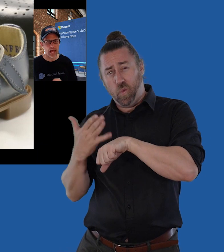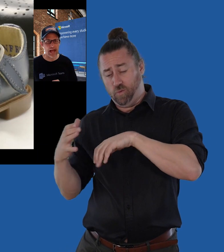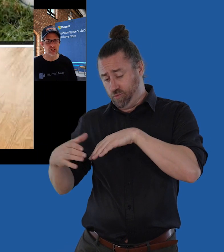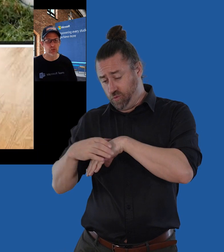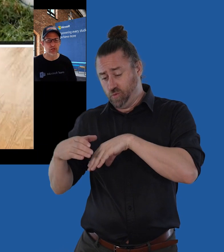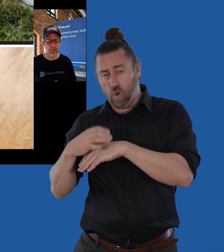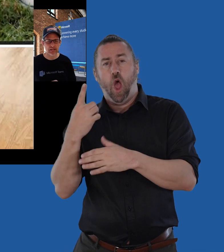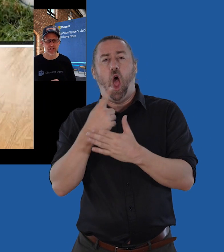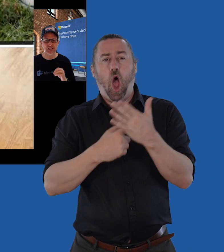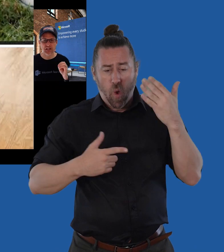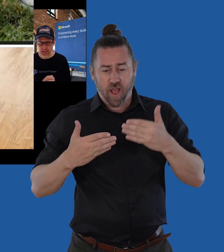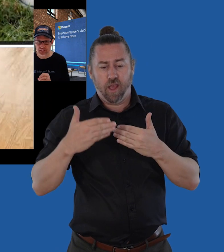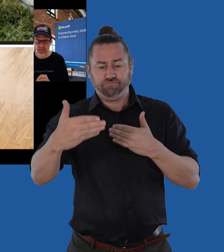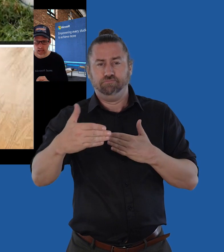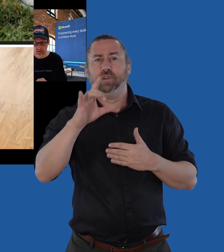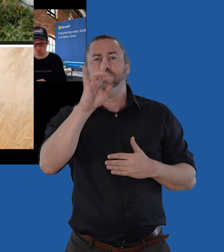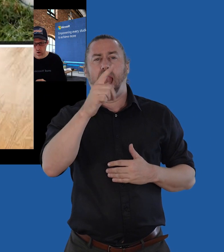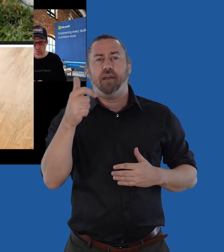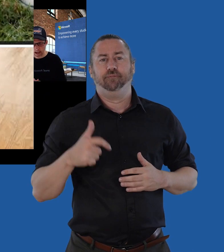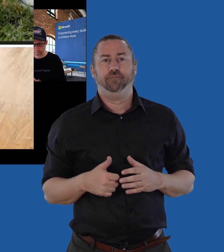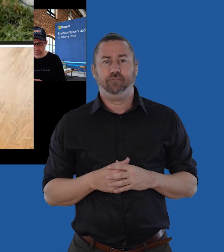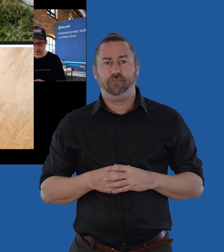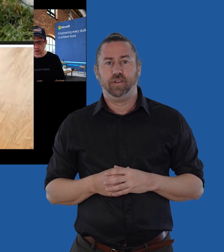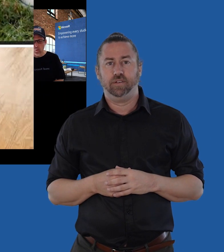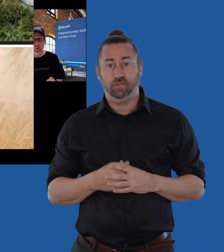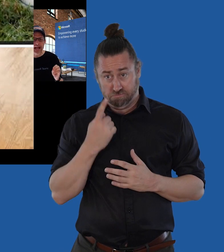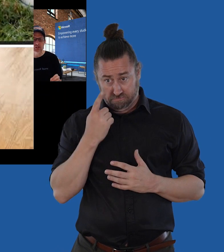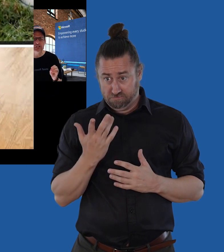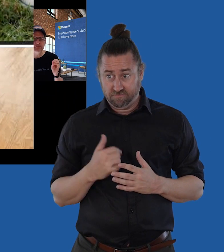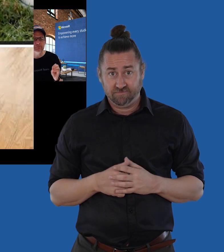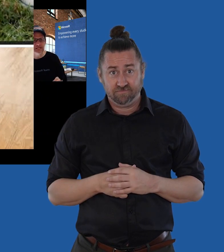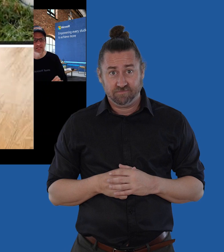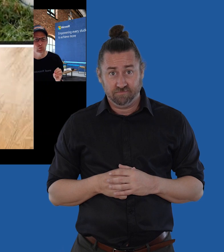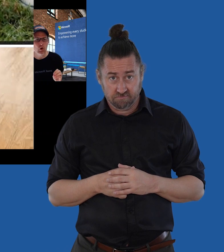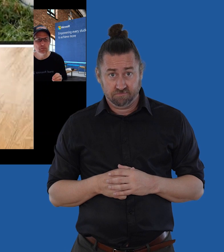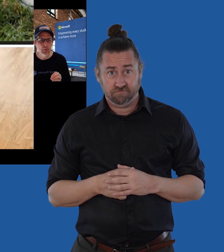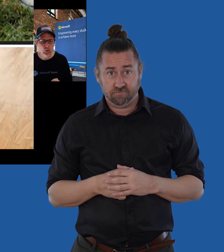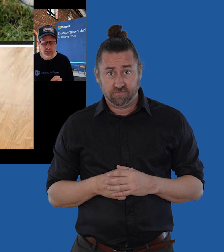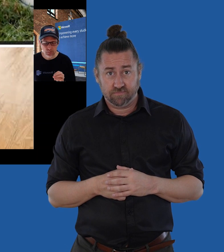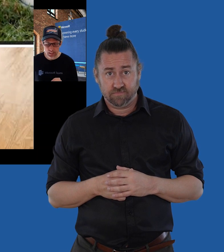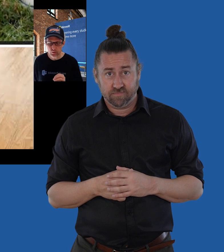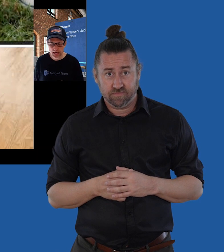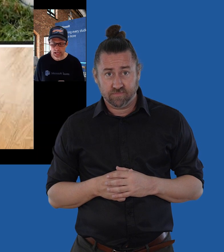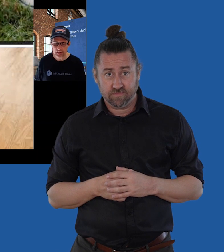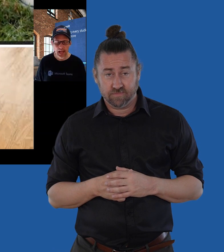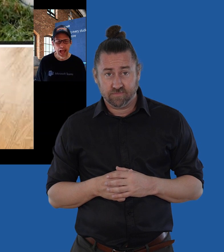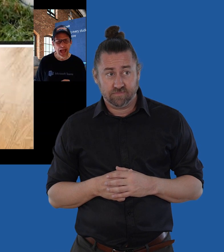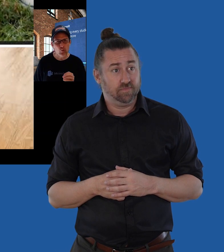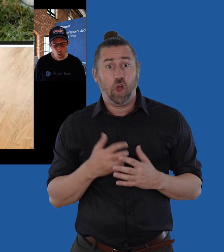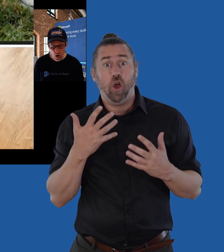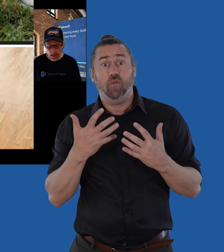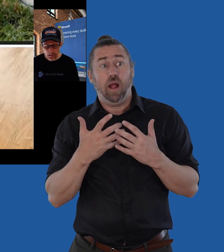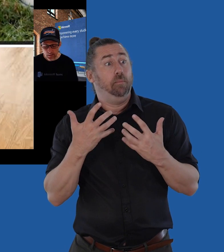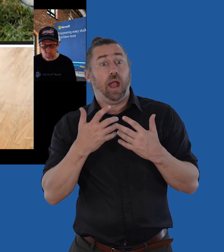Well, as you could imagine, this is what would happen. We would actually miss what most people need, and why?